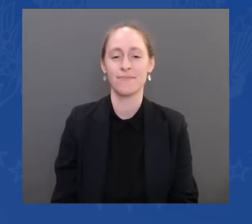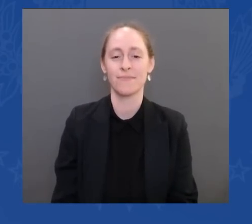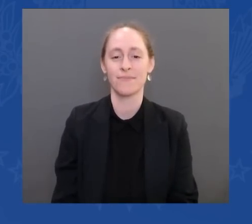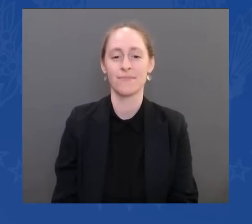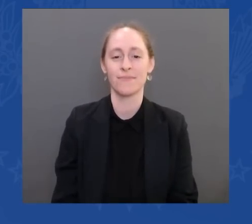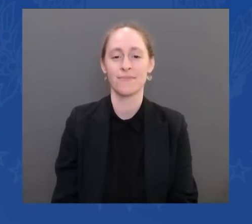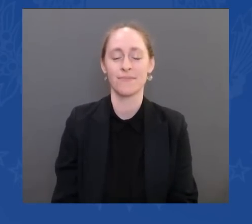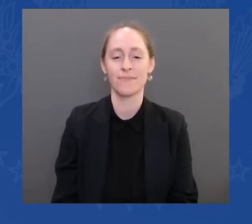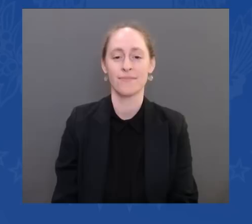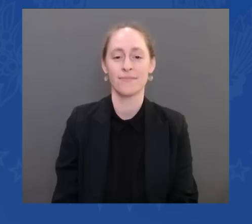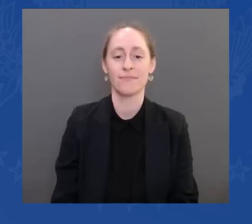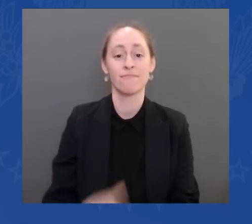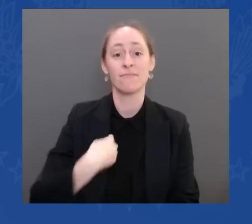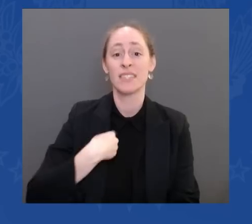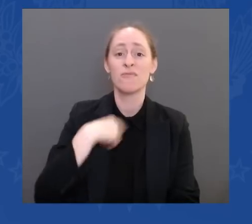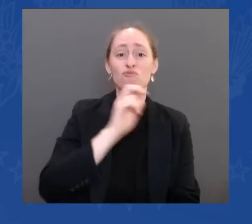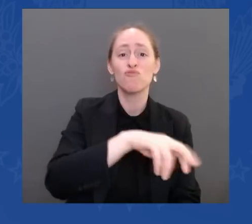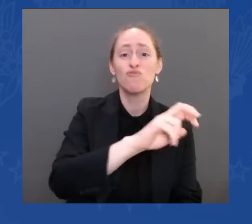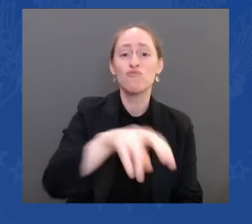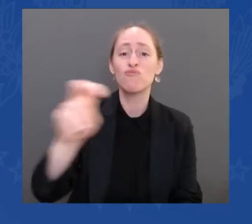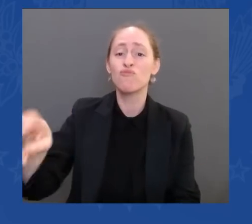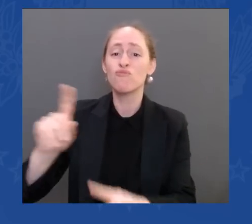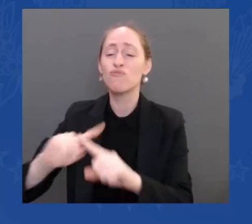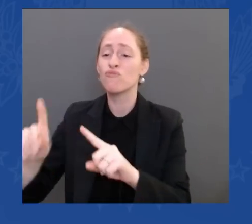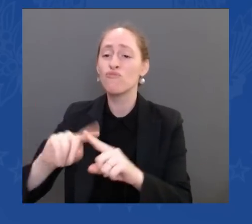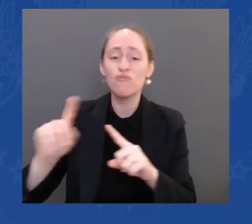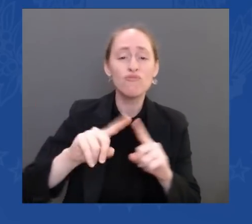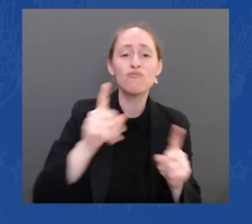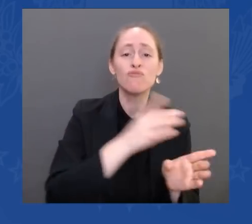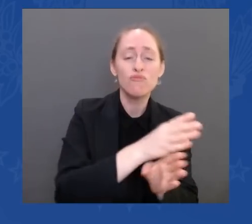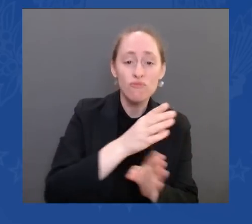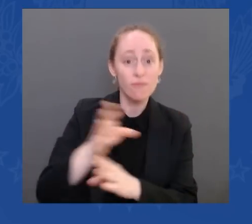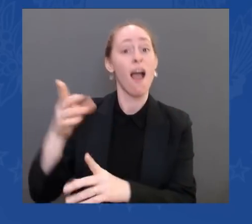where I have touched every single one of the 50,000 Javelin